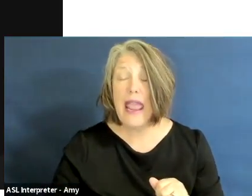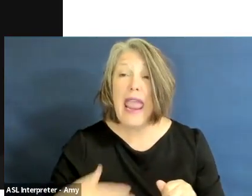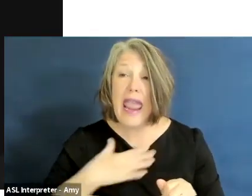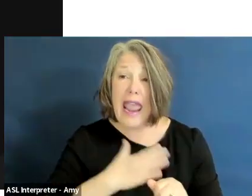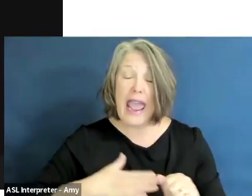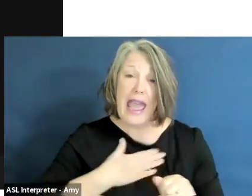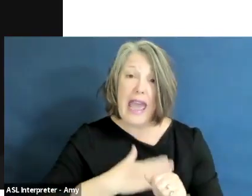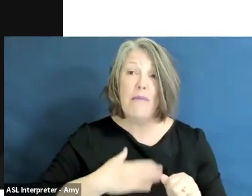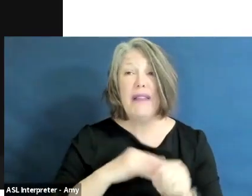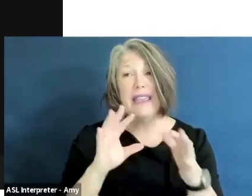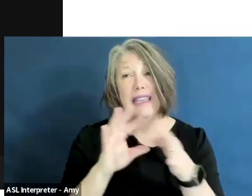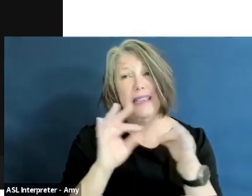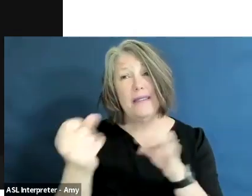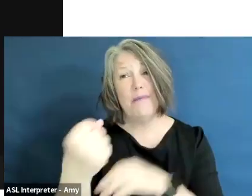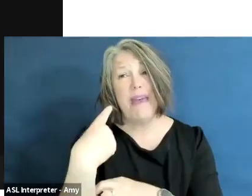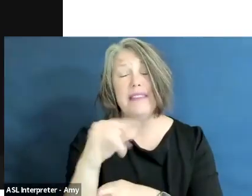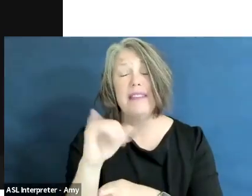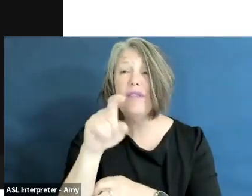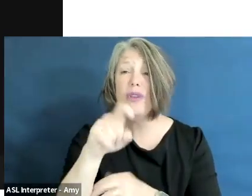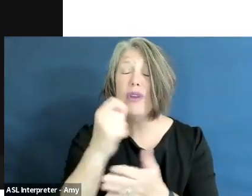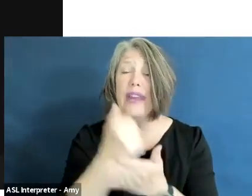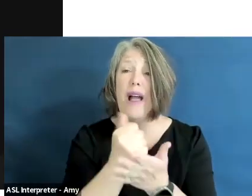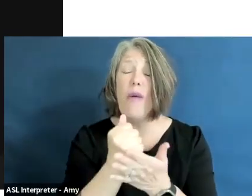message us if you need some help with that.